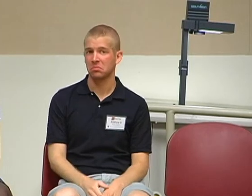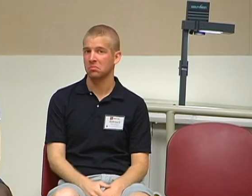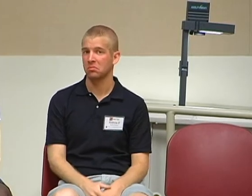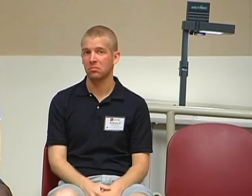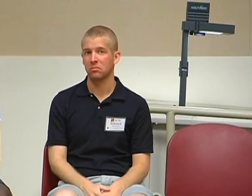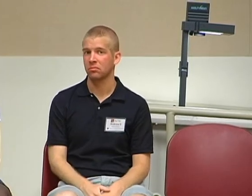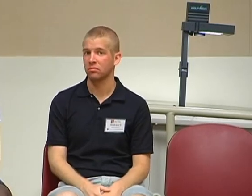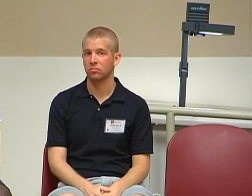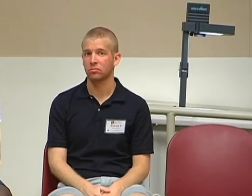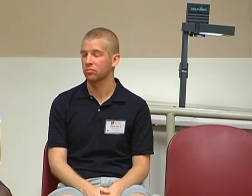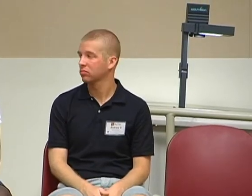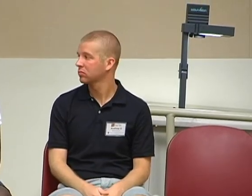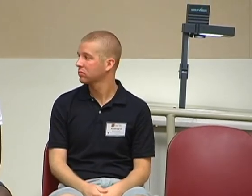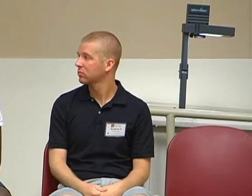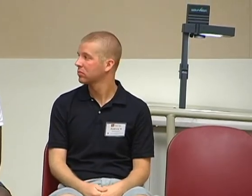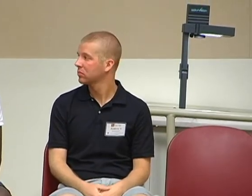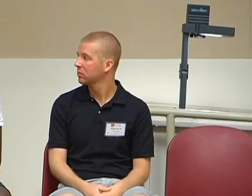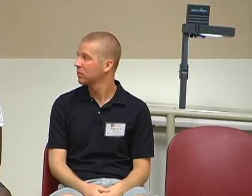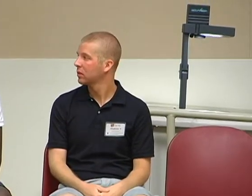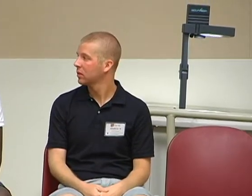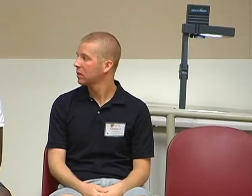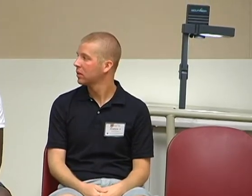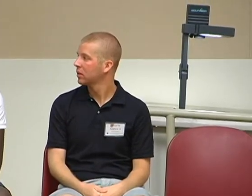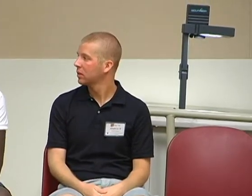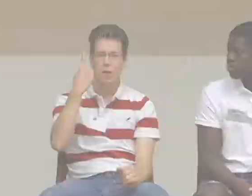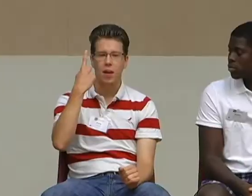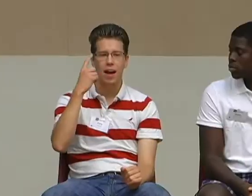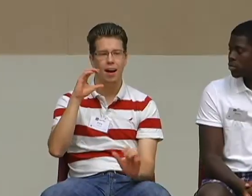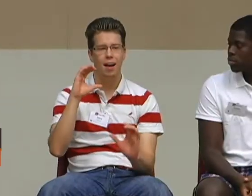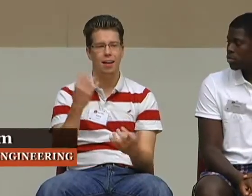not a problem here at RIT, the groups work out fine.